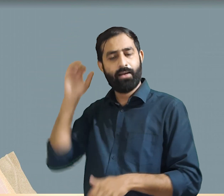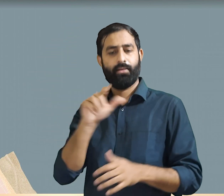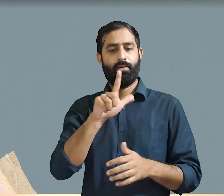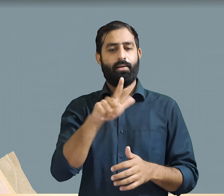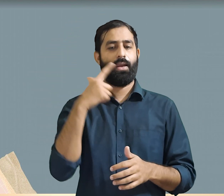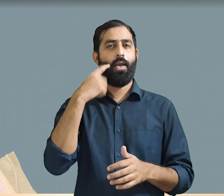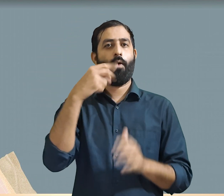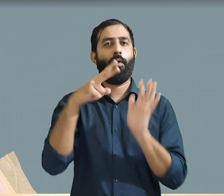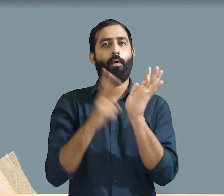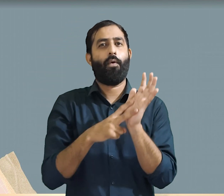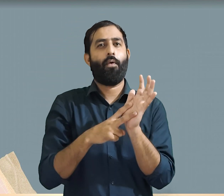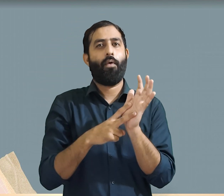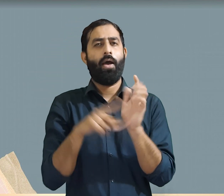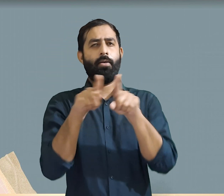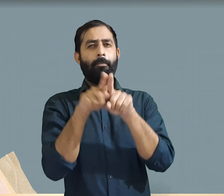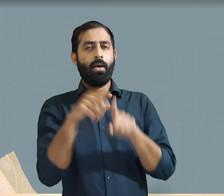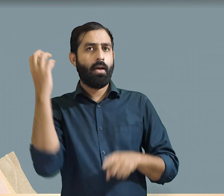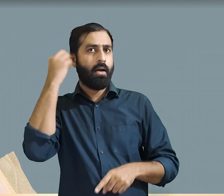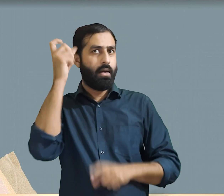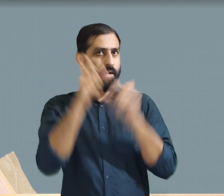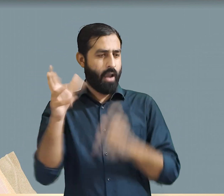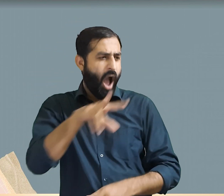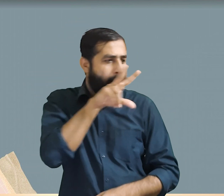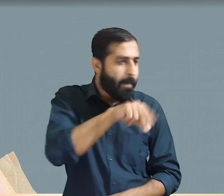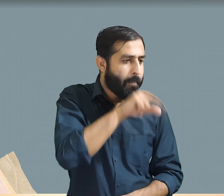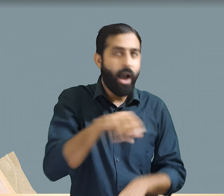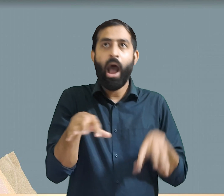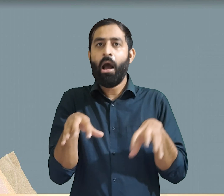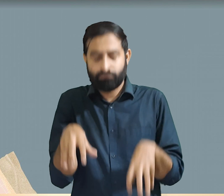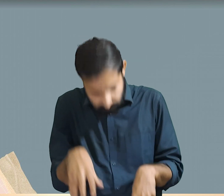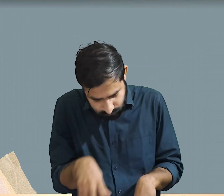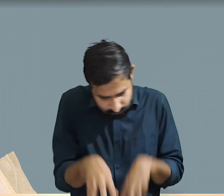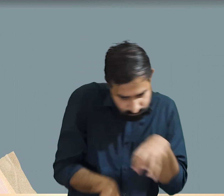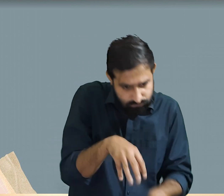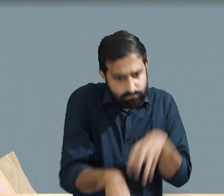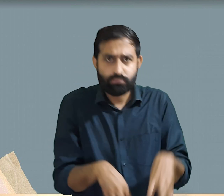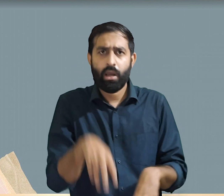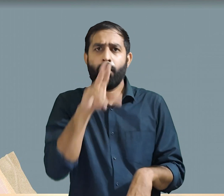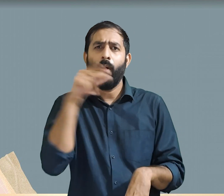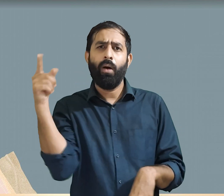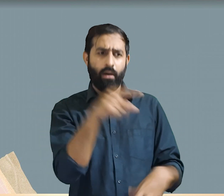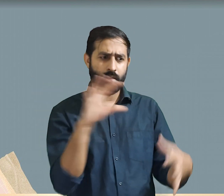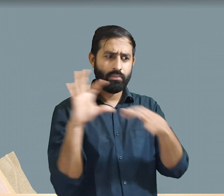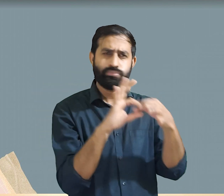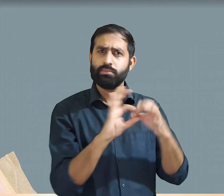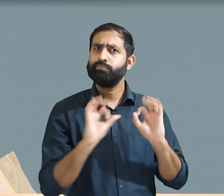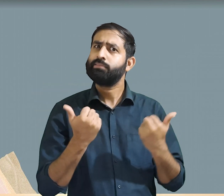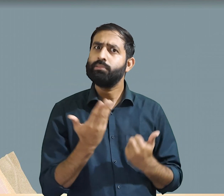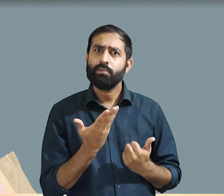Similarly, lions are also trained to understand spoken language. Training or spending some time